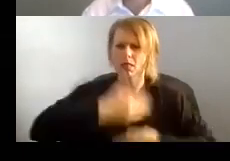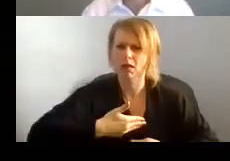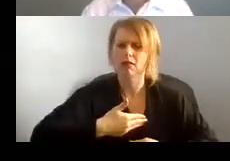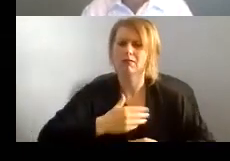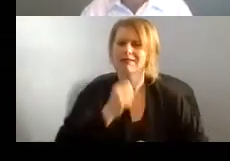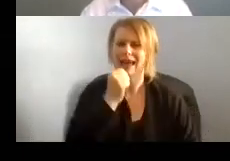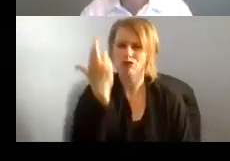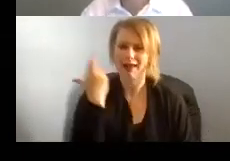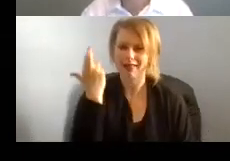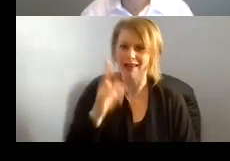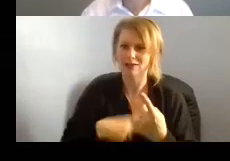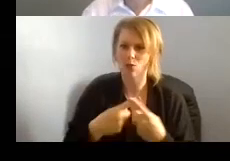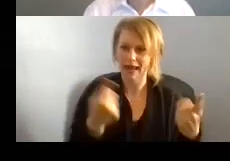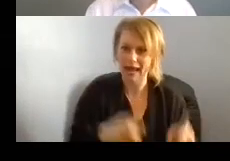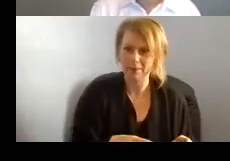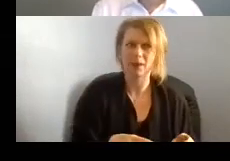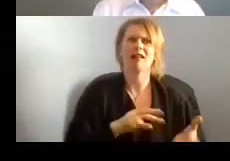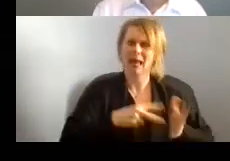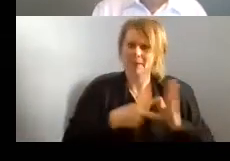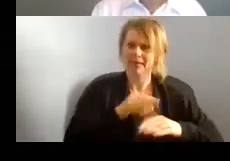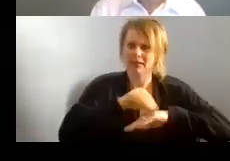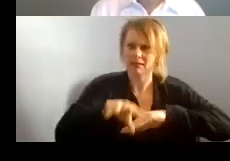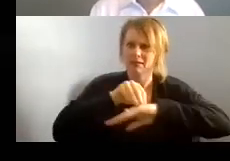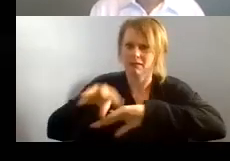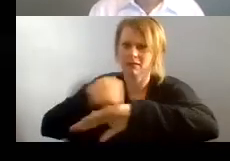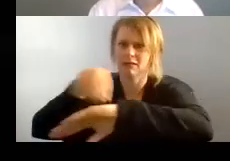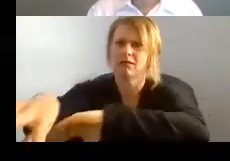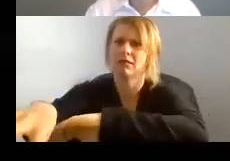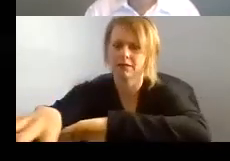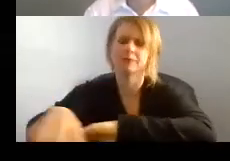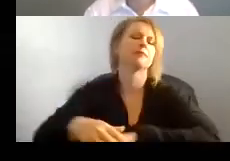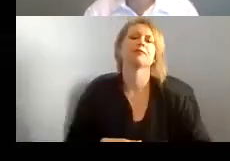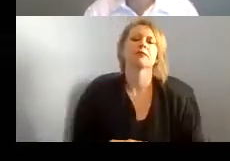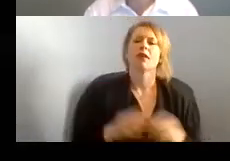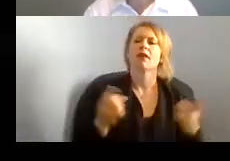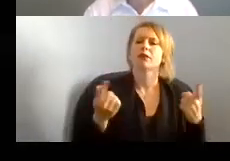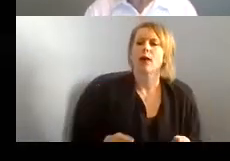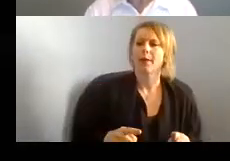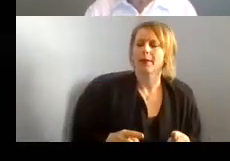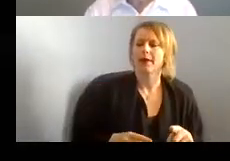I remember one man has – his wife had been killed in a car accident.